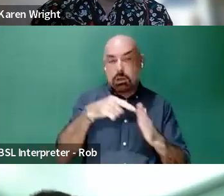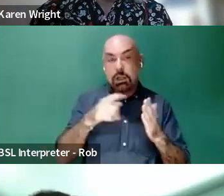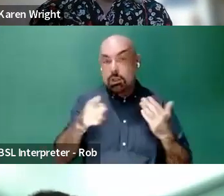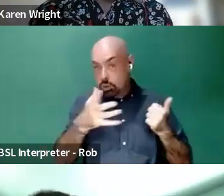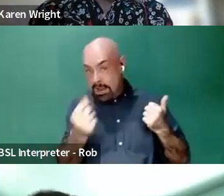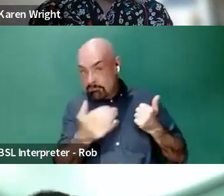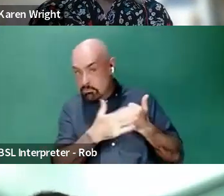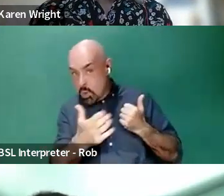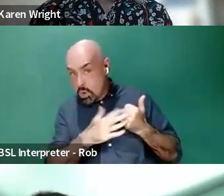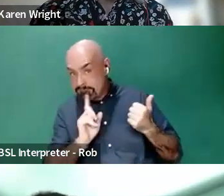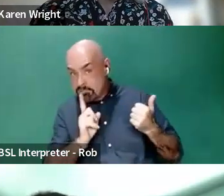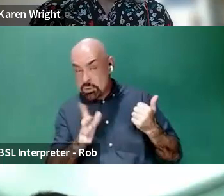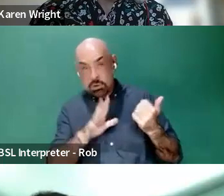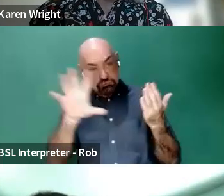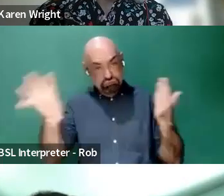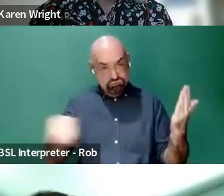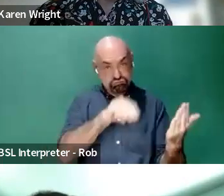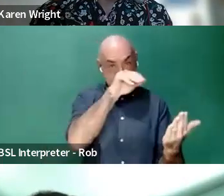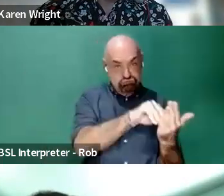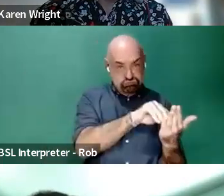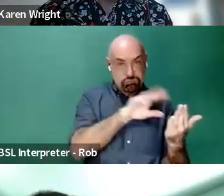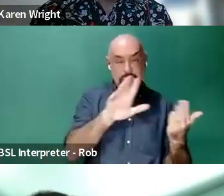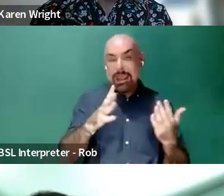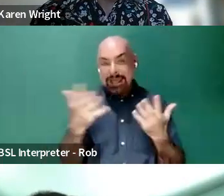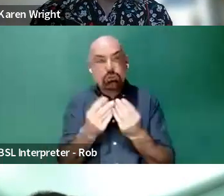that would be useful to add or any resources, then please get in touch